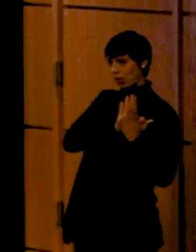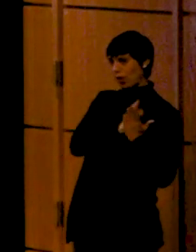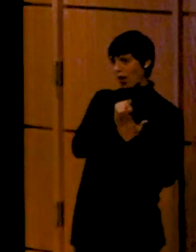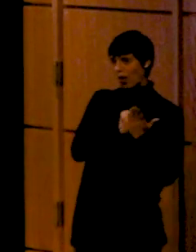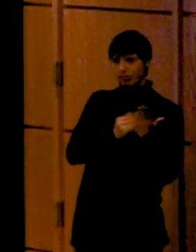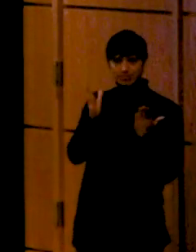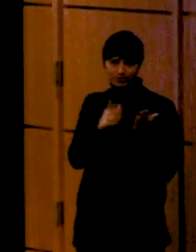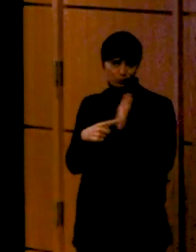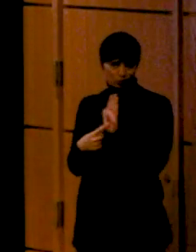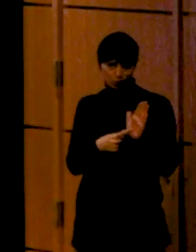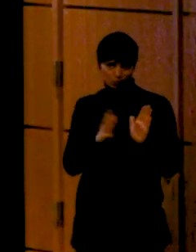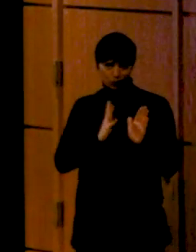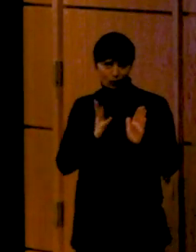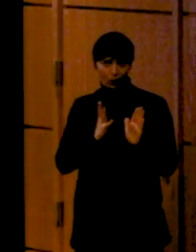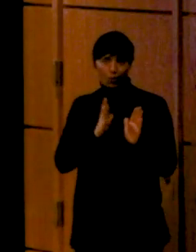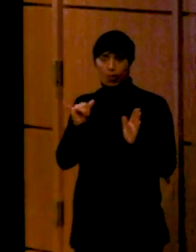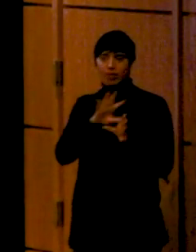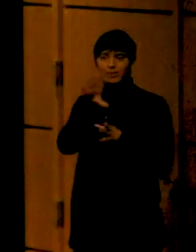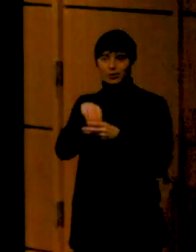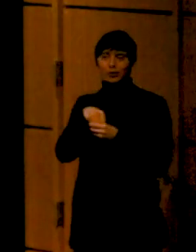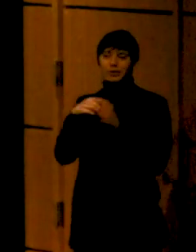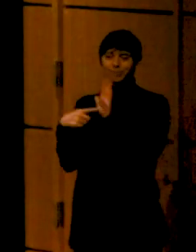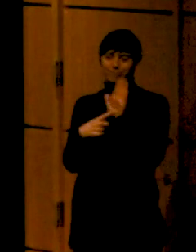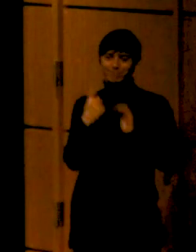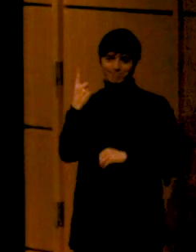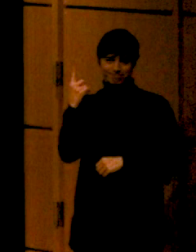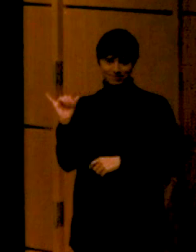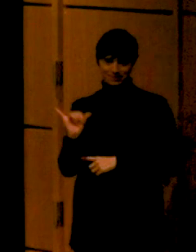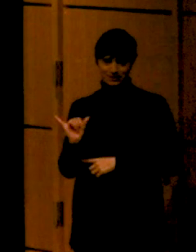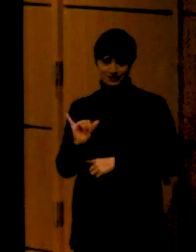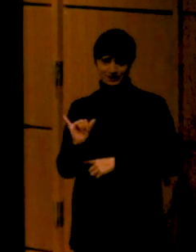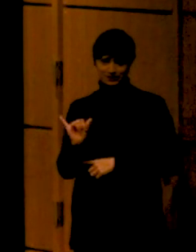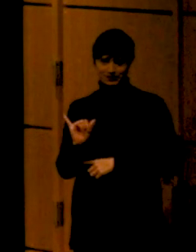And so those are part of the exhibition as well.